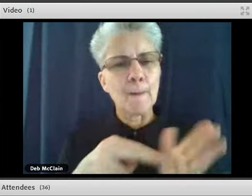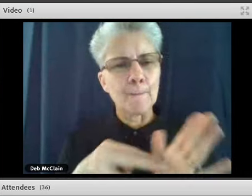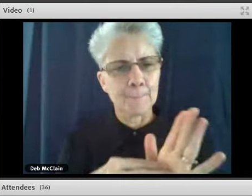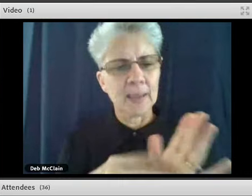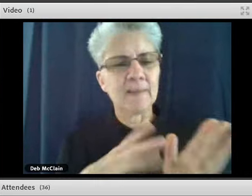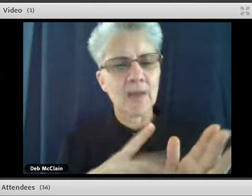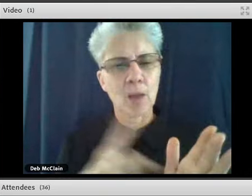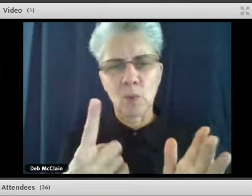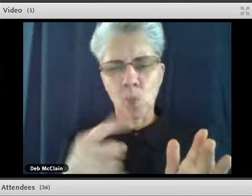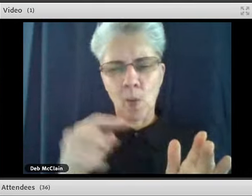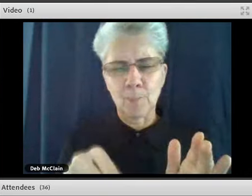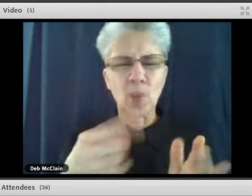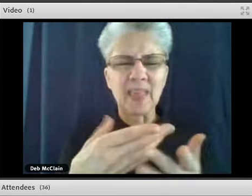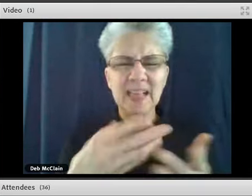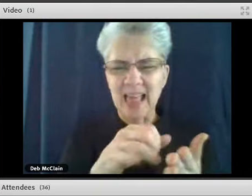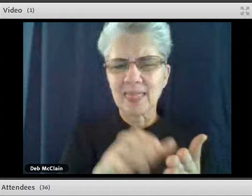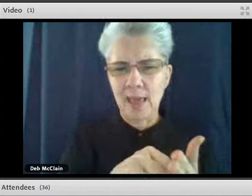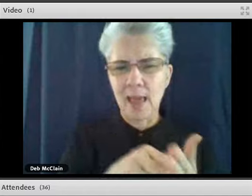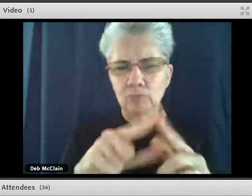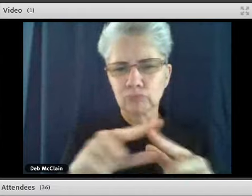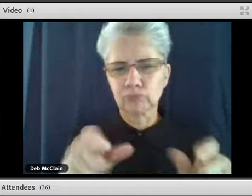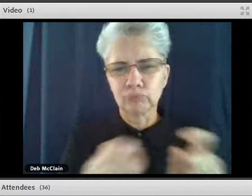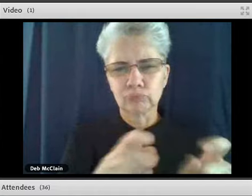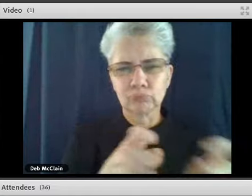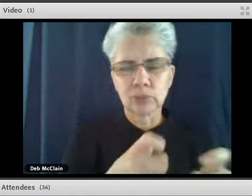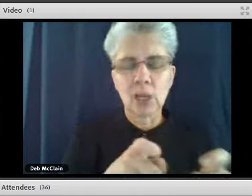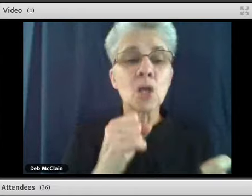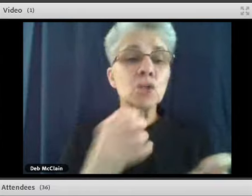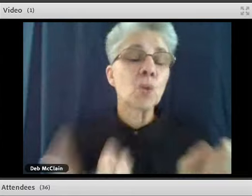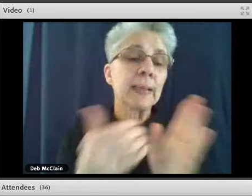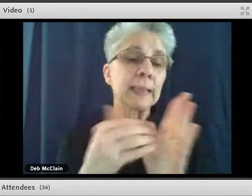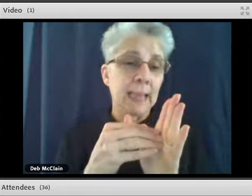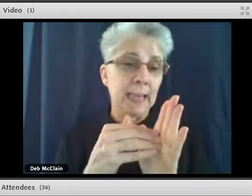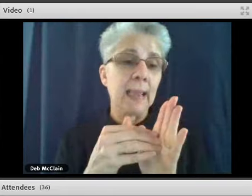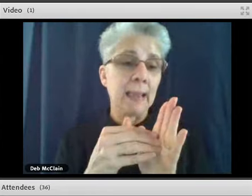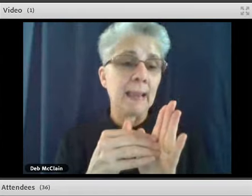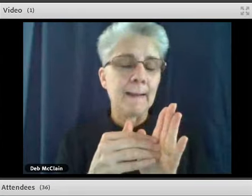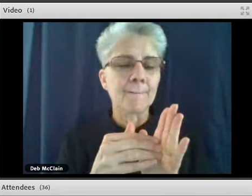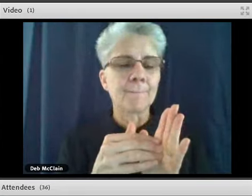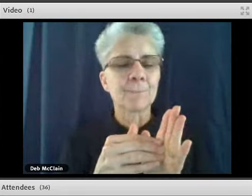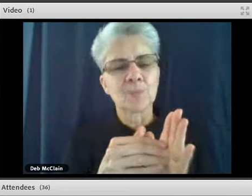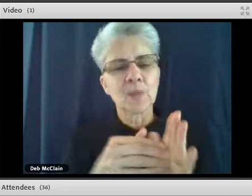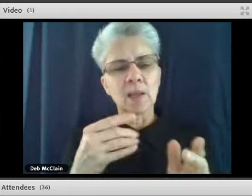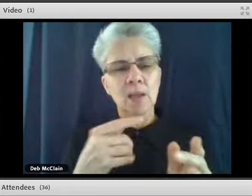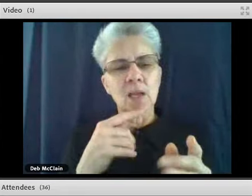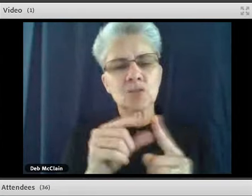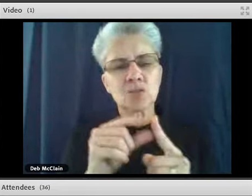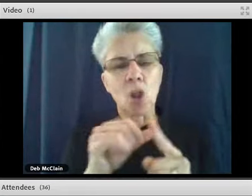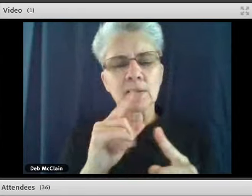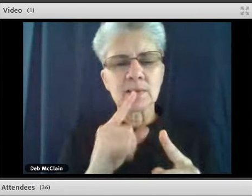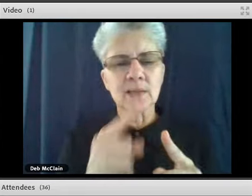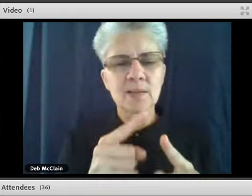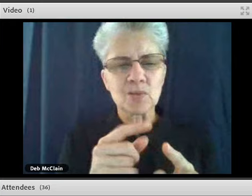then that can be performed with a single point, different things like that. So, again -- or if it's a clickable target, it's big.